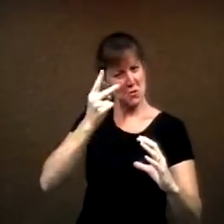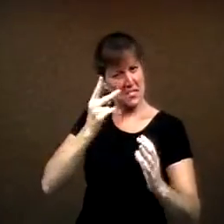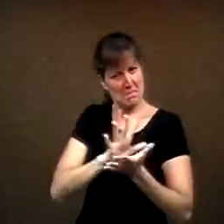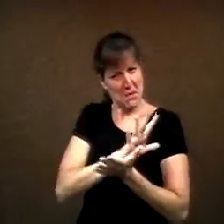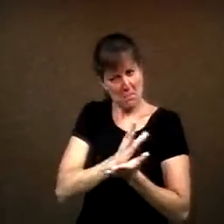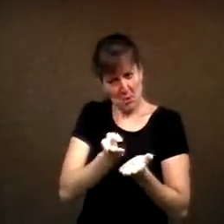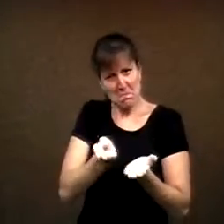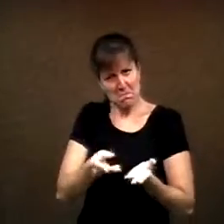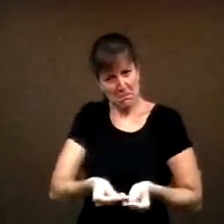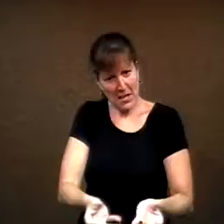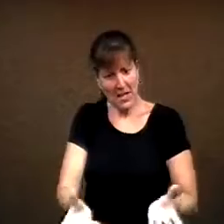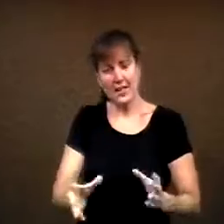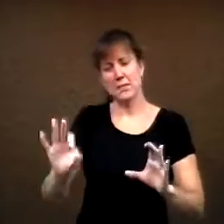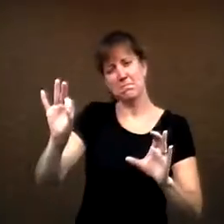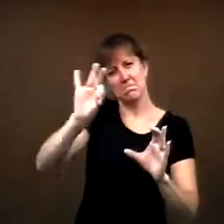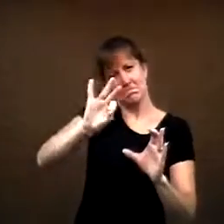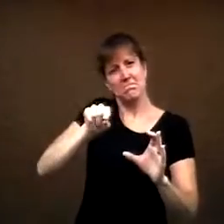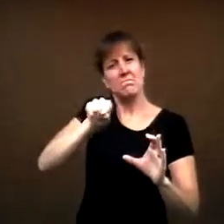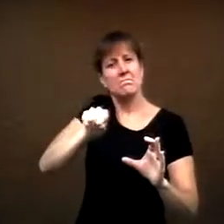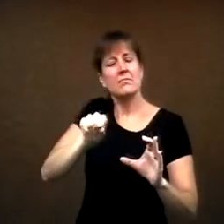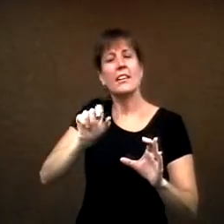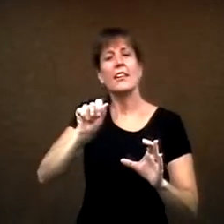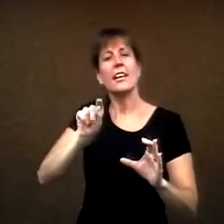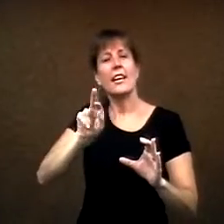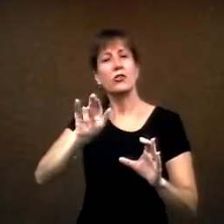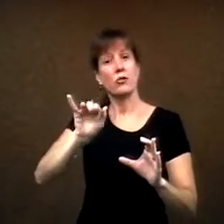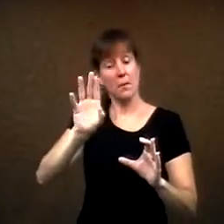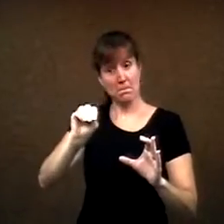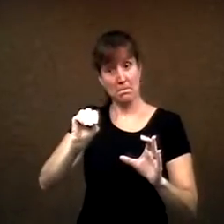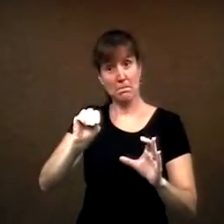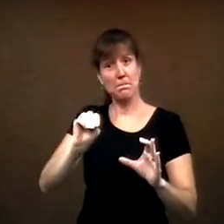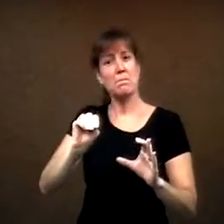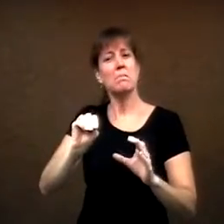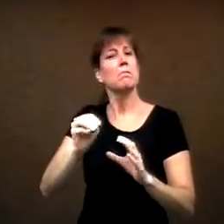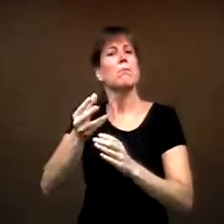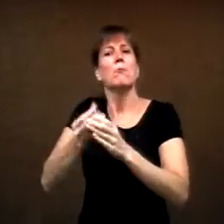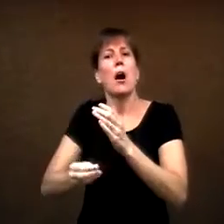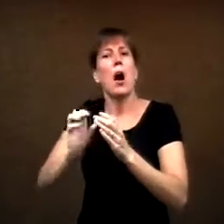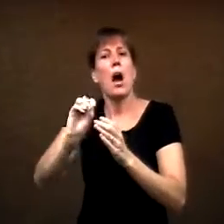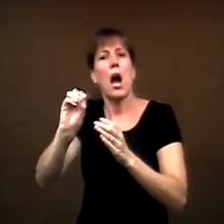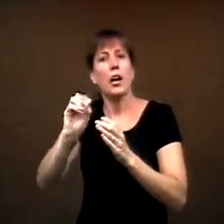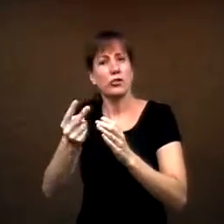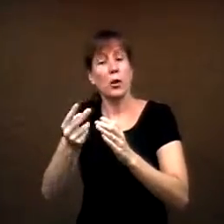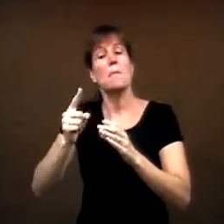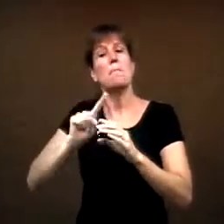De-oxygenated blood, flows from the right atrium, down, through a small, one-way valve